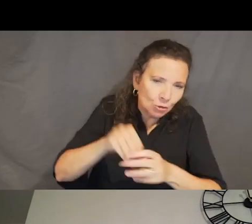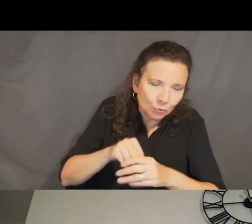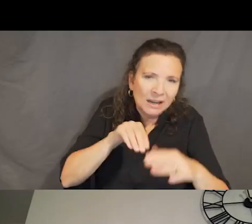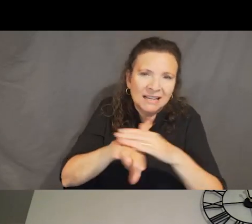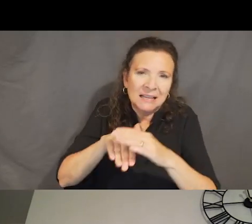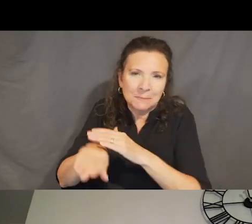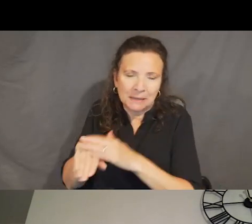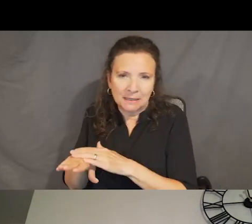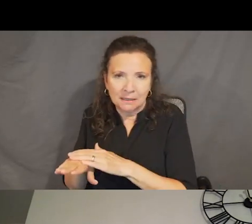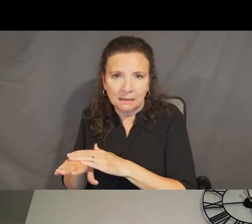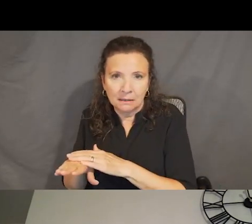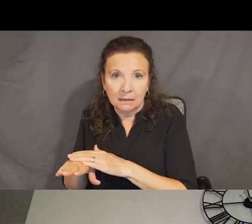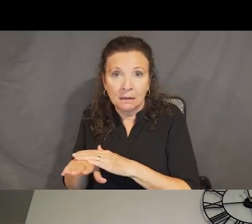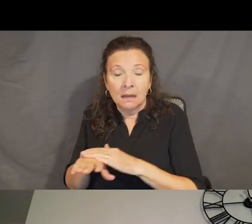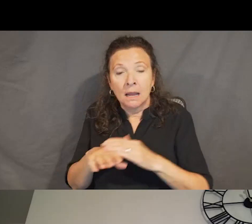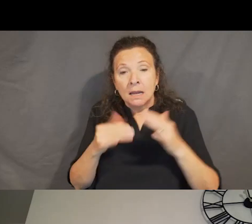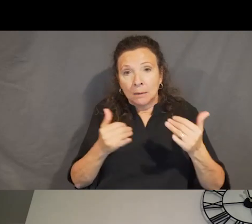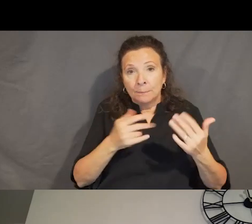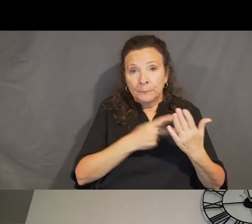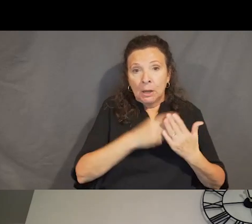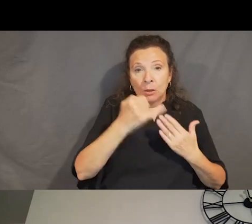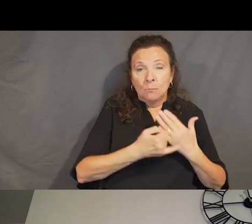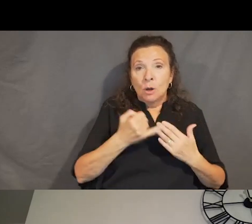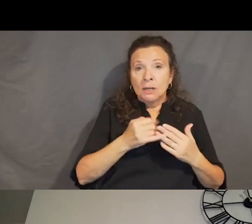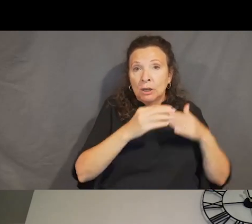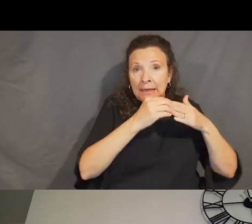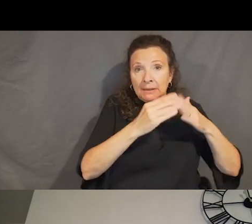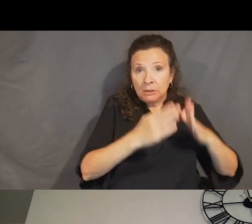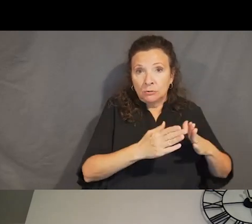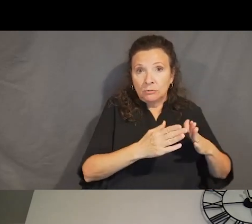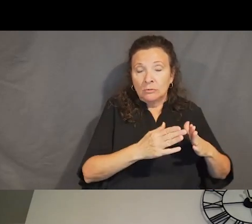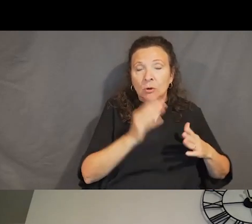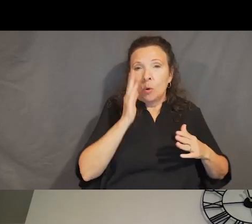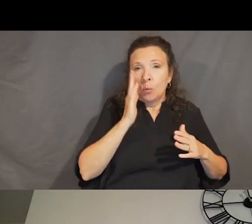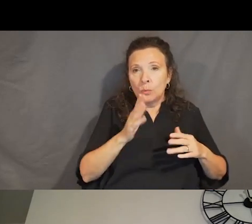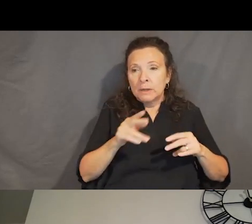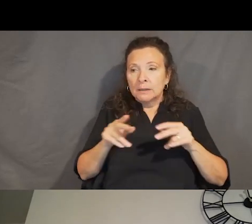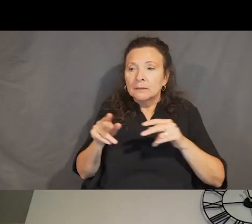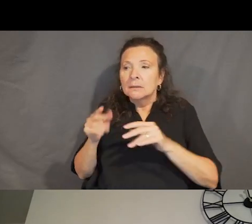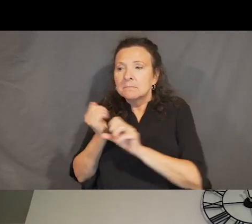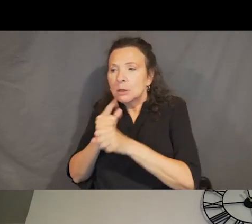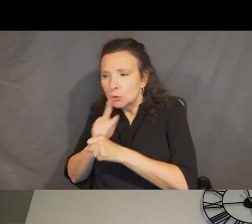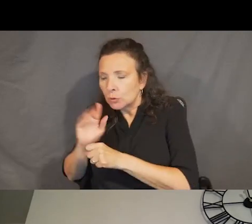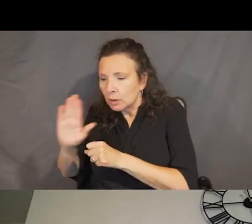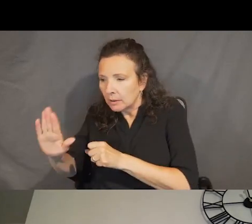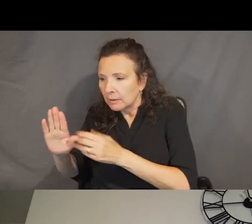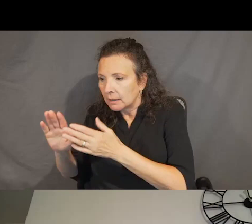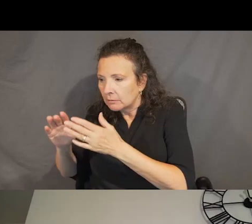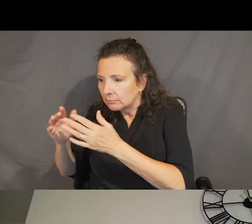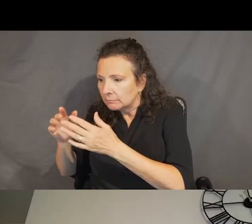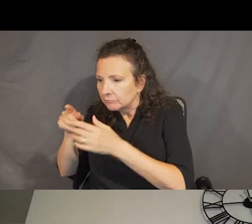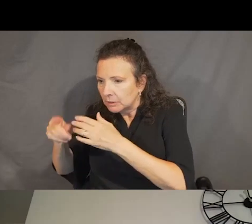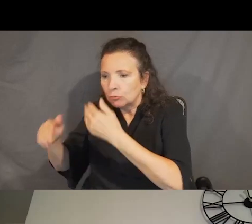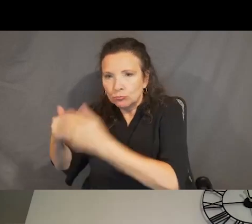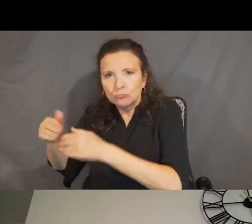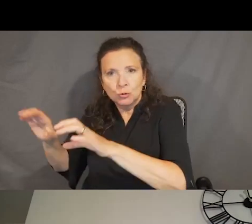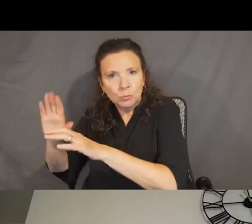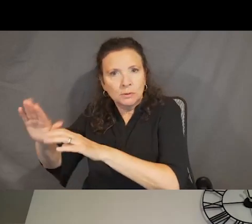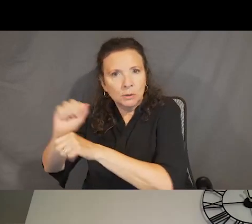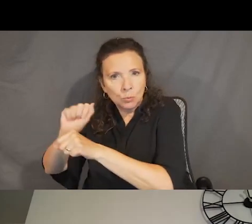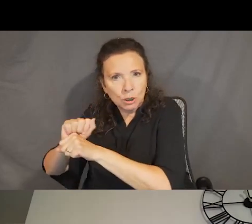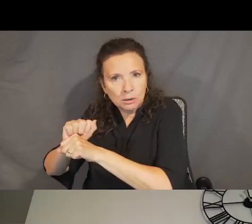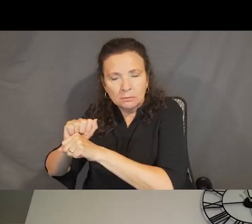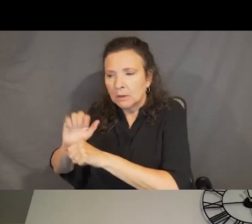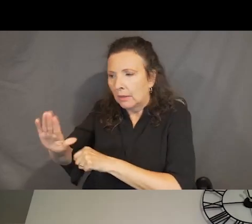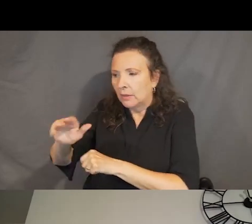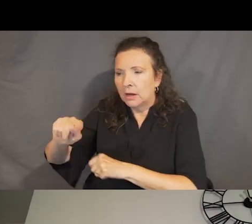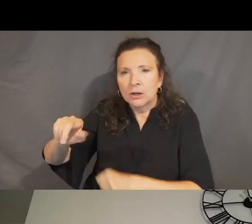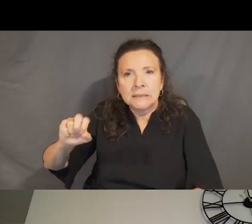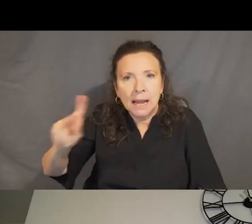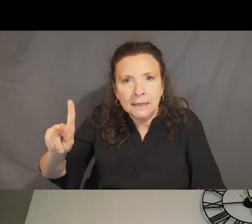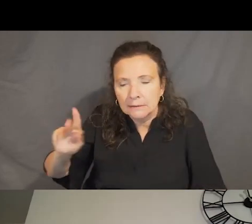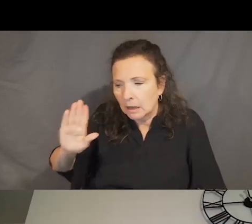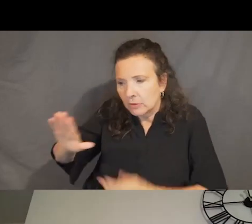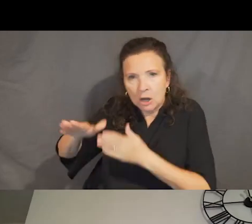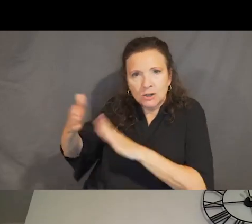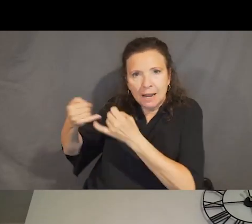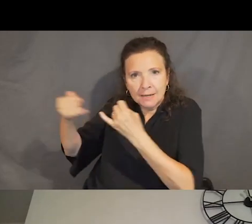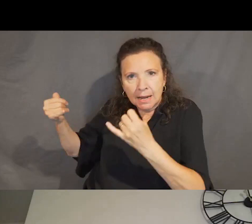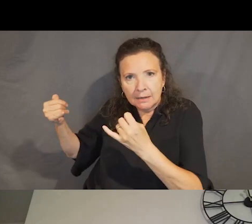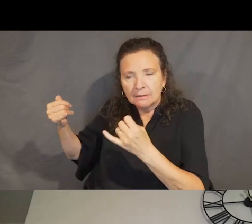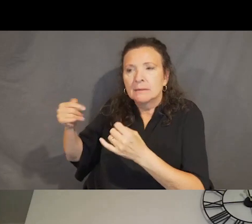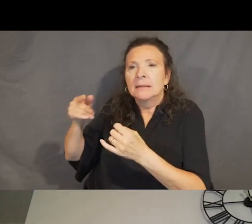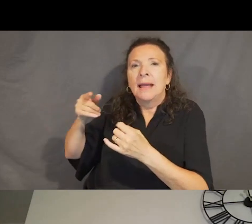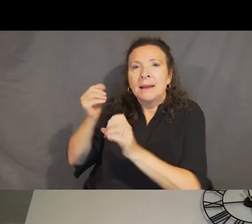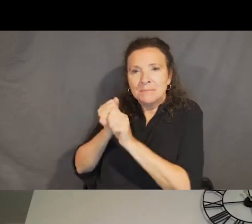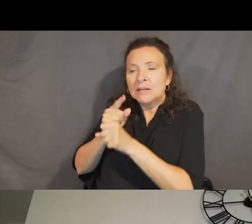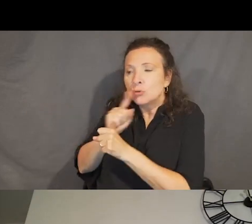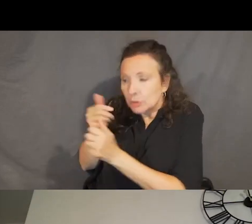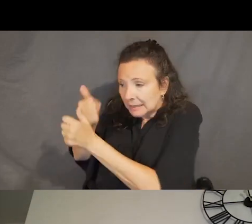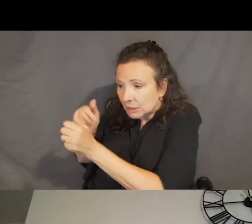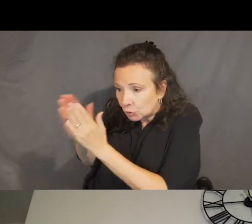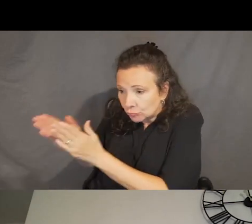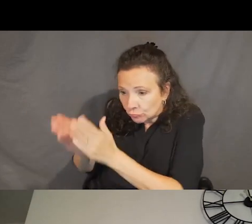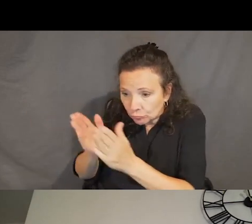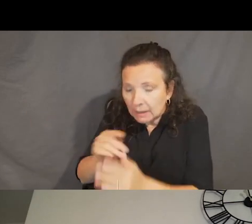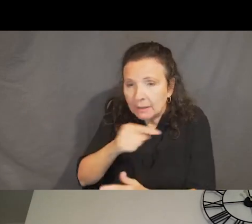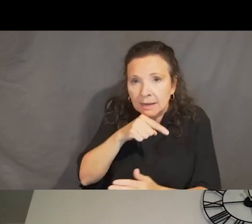to meet each team members deadlines and tasks to make sure they are producing accessible work. So,